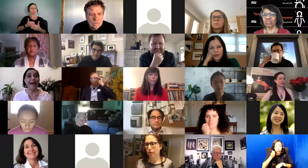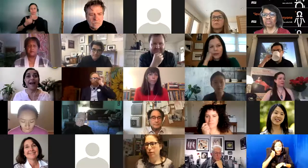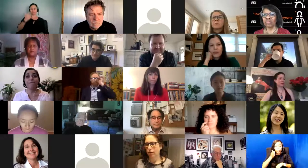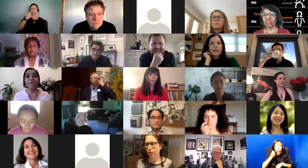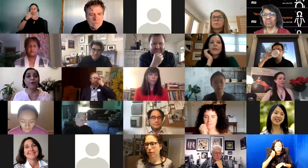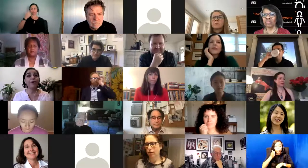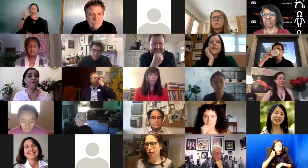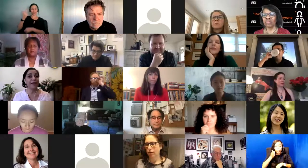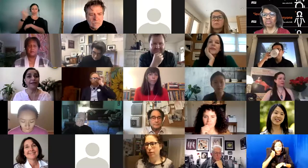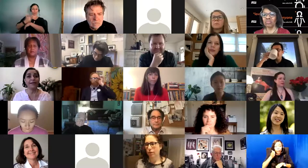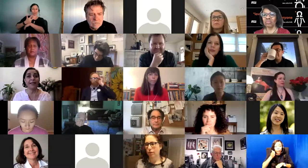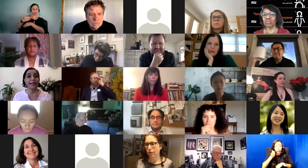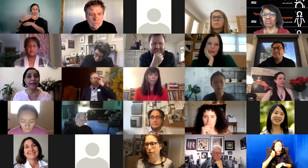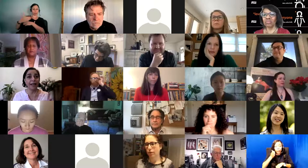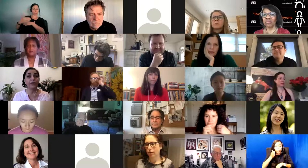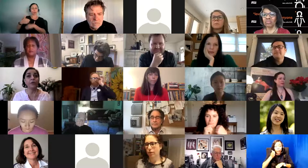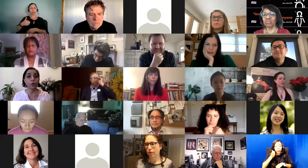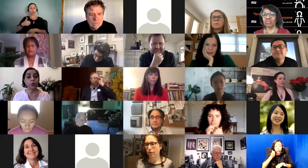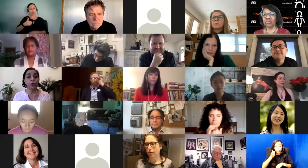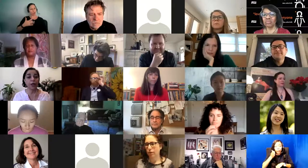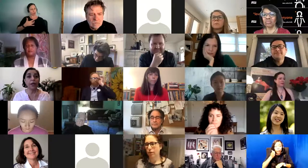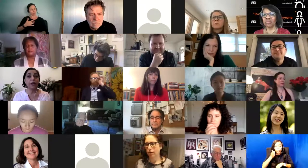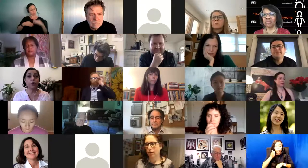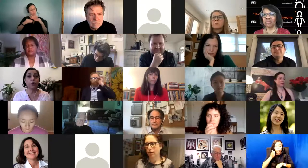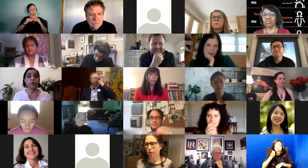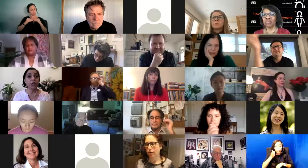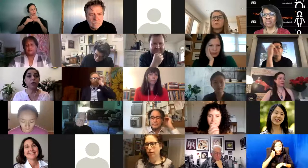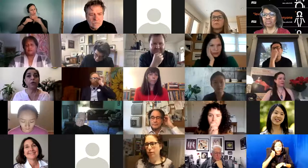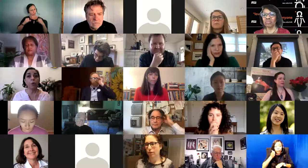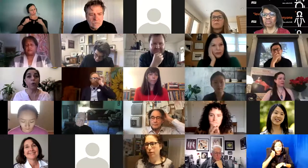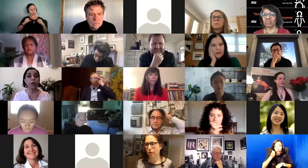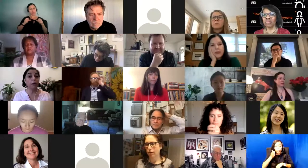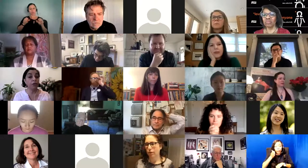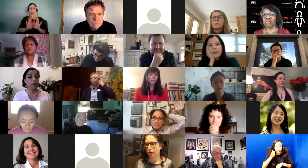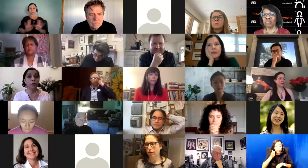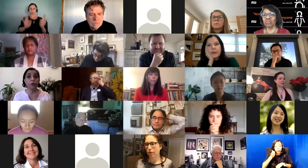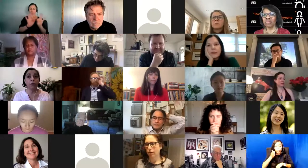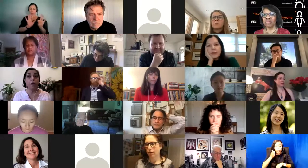I'm more convinced that it is crucial to continue the work that we do.